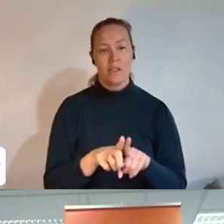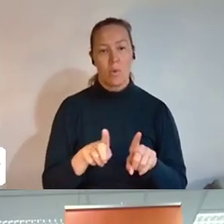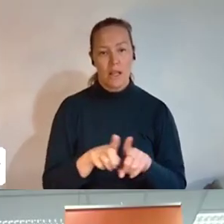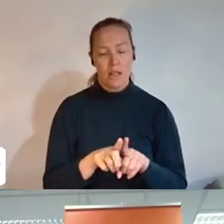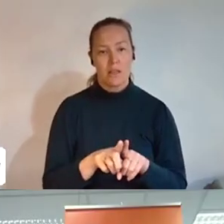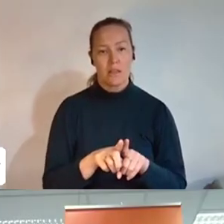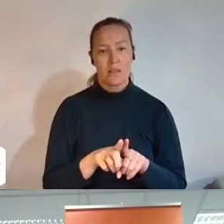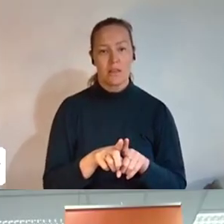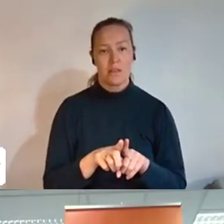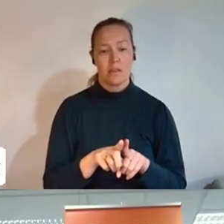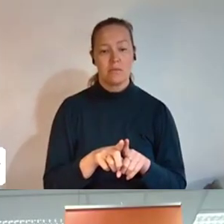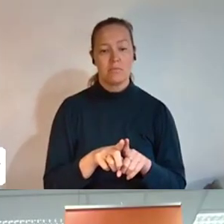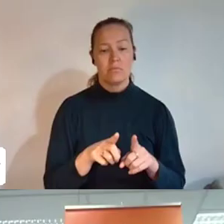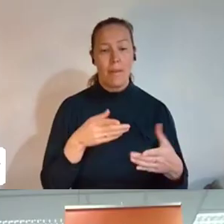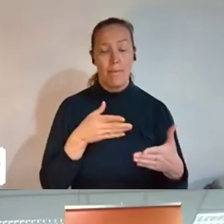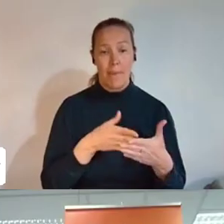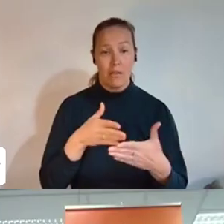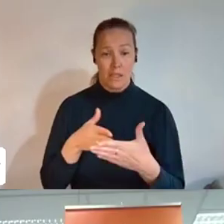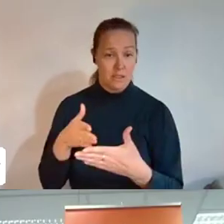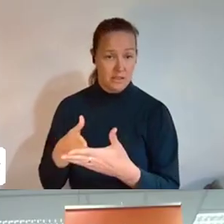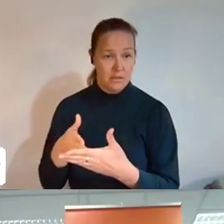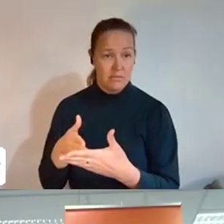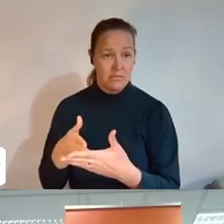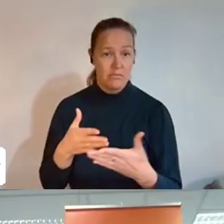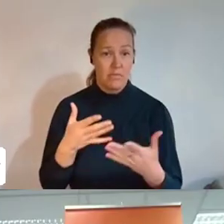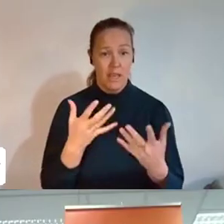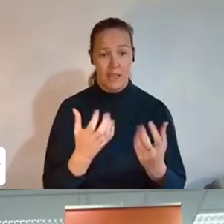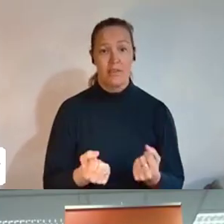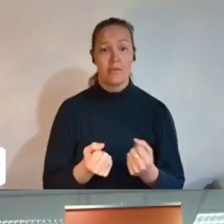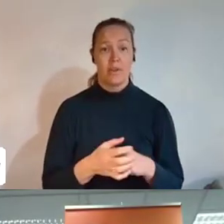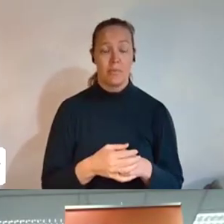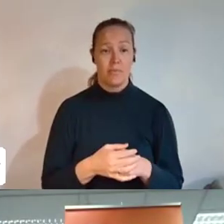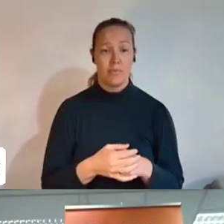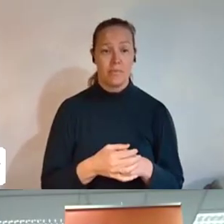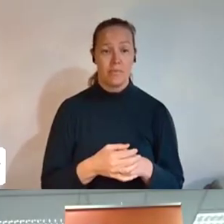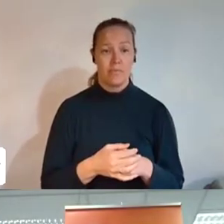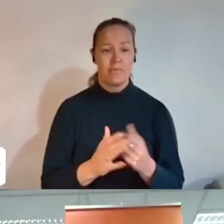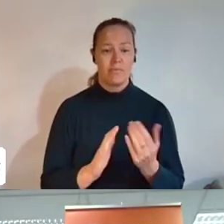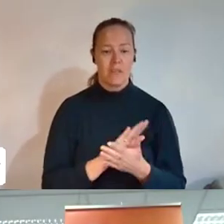very real barriers that people experience, it is a very kind of lonely and isolating kind of